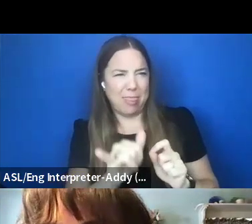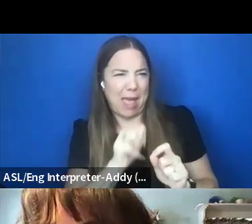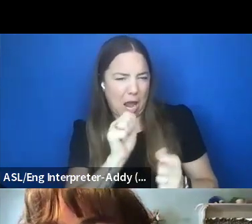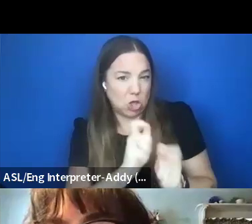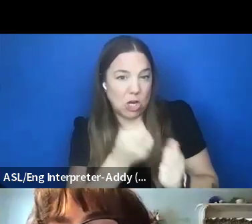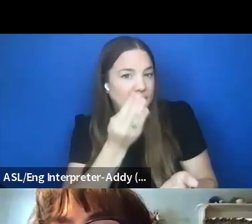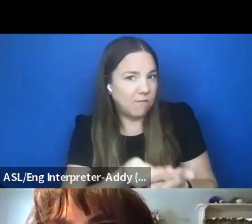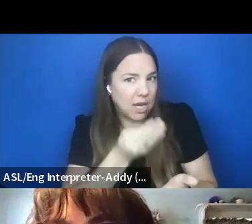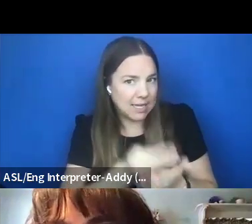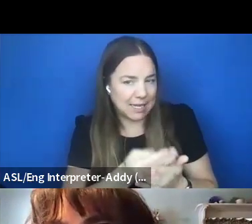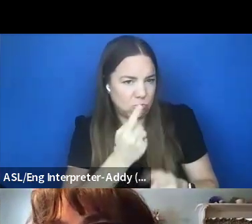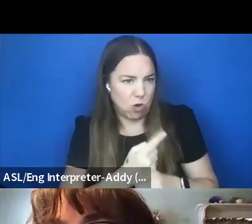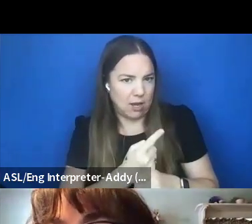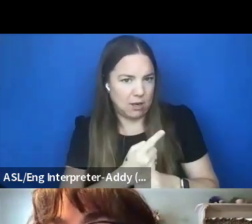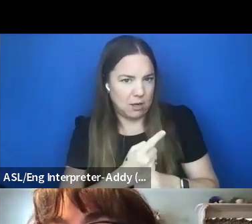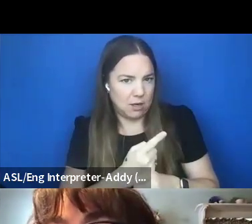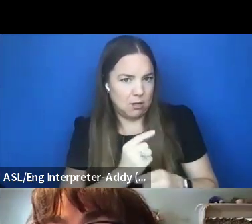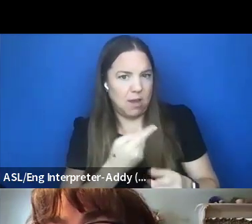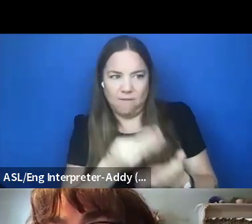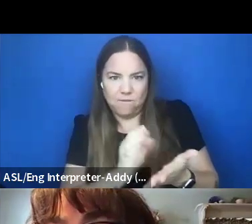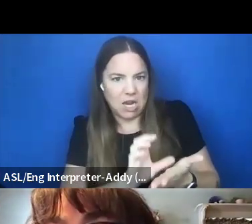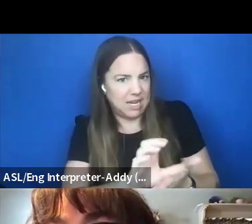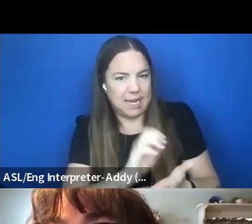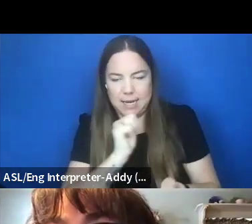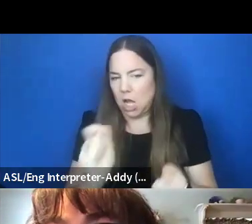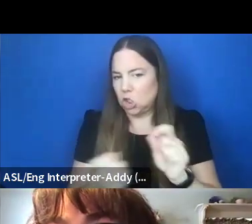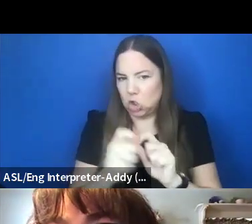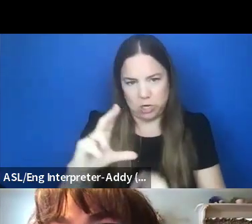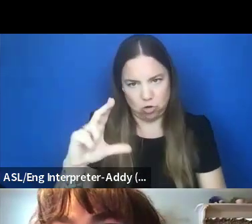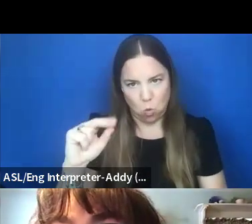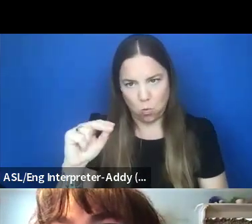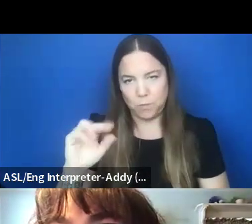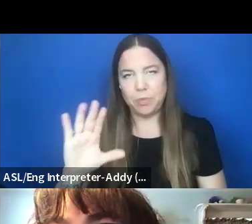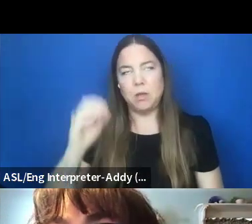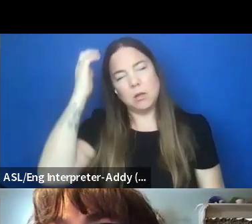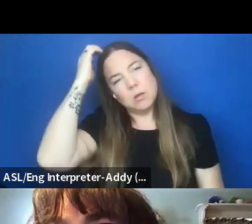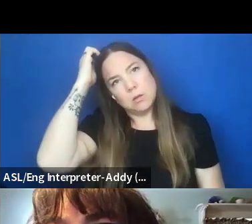Brooke Wilson: Doesn't actually change the funding. So Brooke Wilson: so some folks.